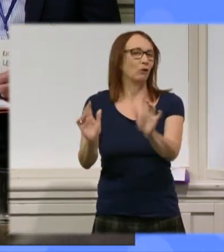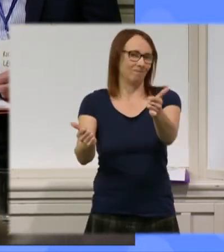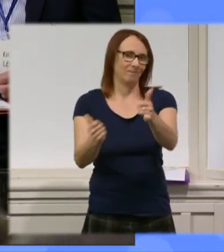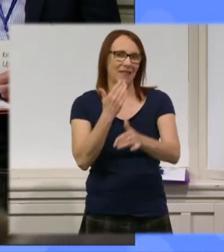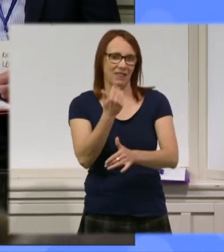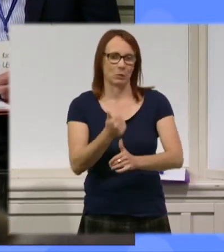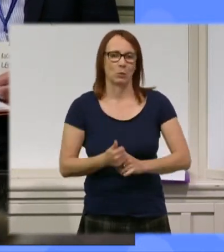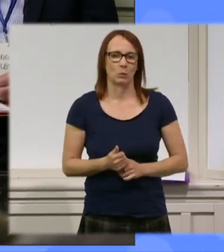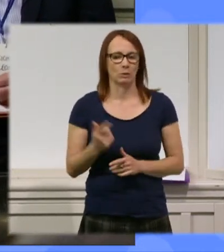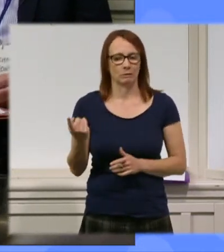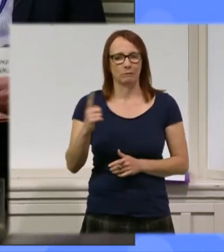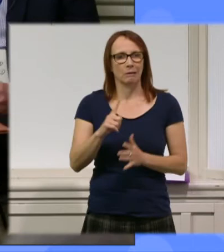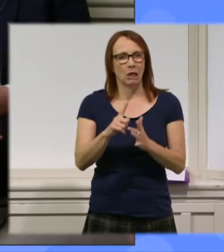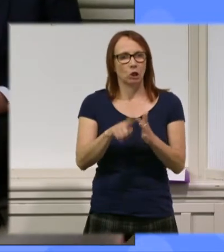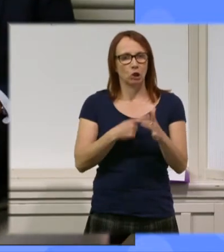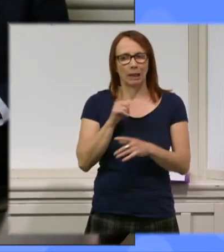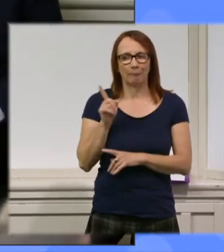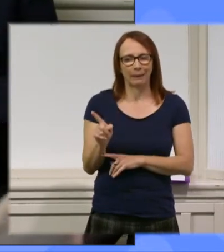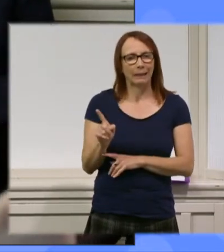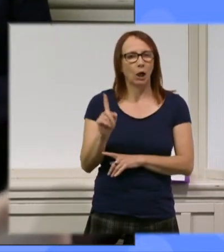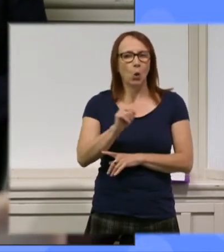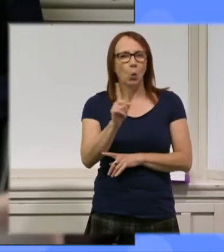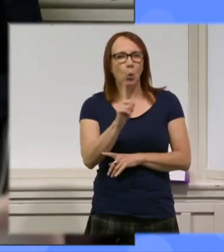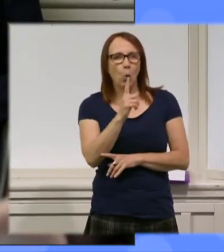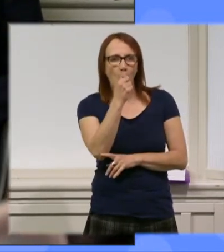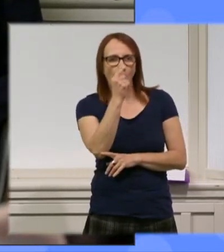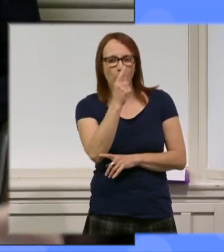that Jamie whatever you have on what could you and other parties work